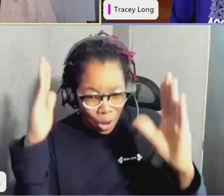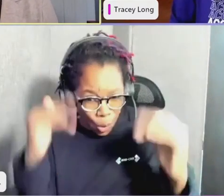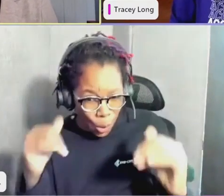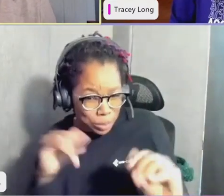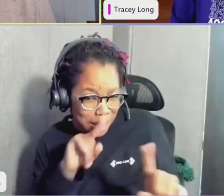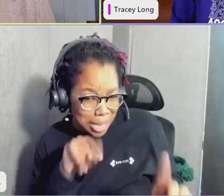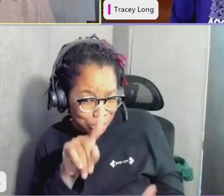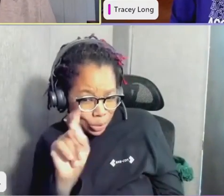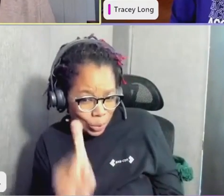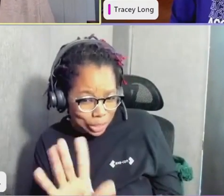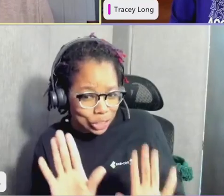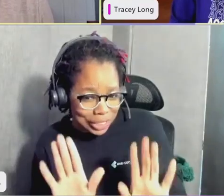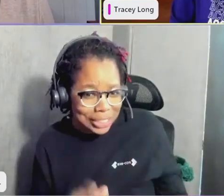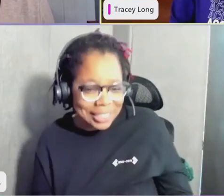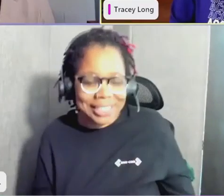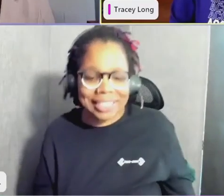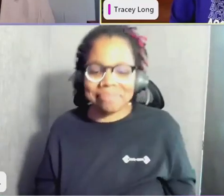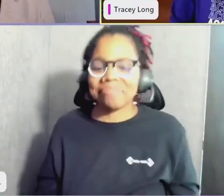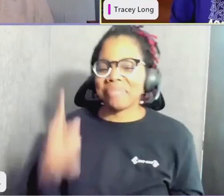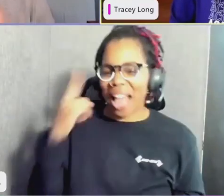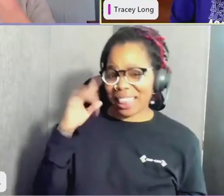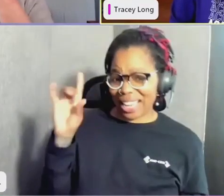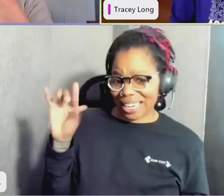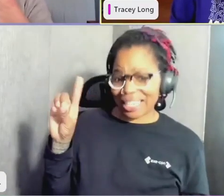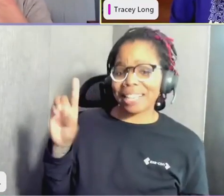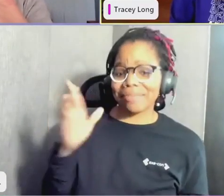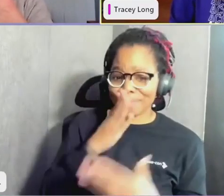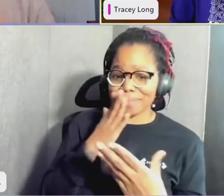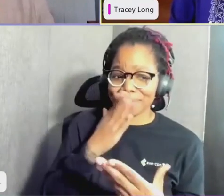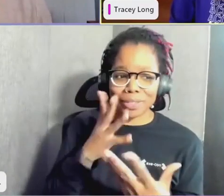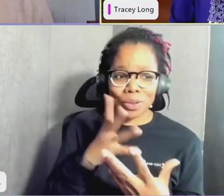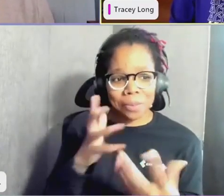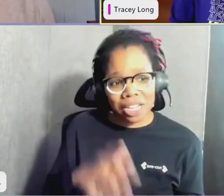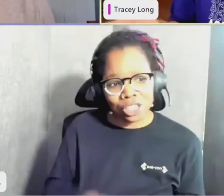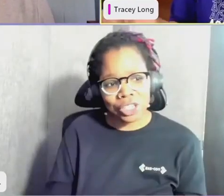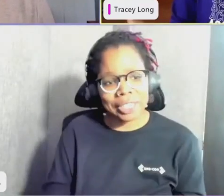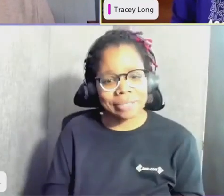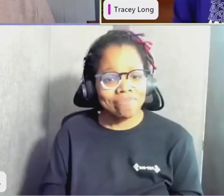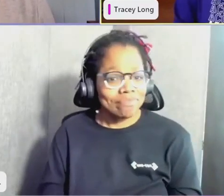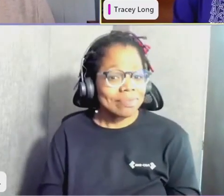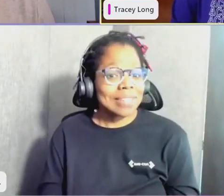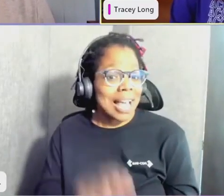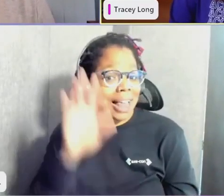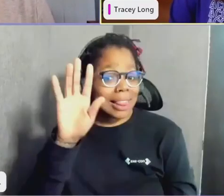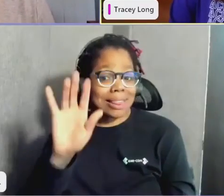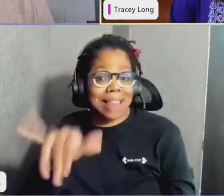segregate one type of voter and force them into one day of voting when everybody else has lots of choices. -- one way